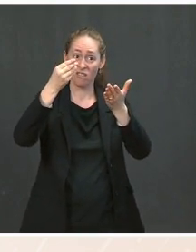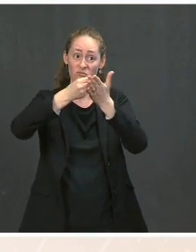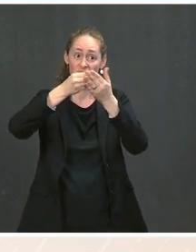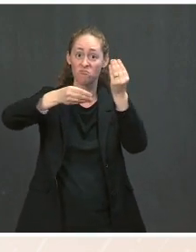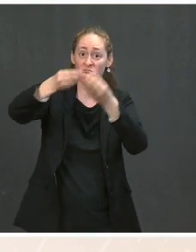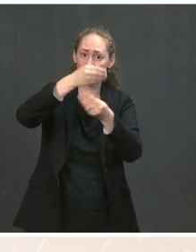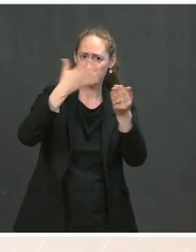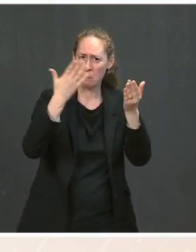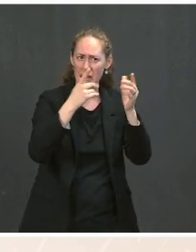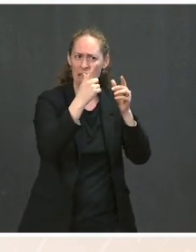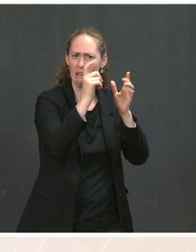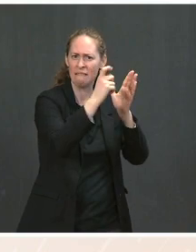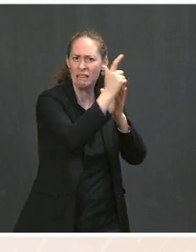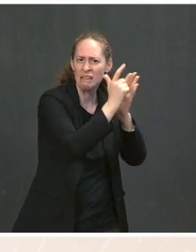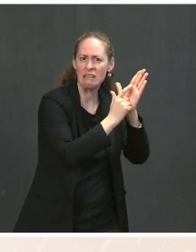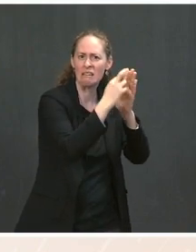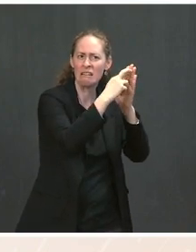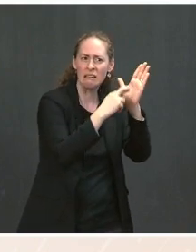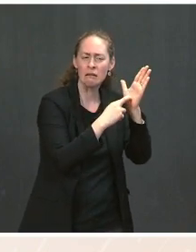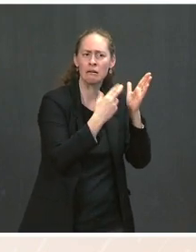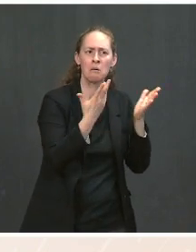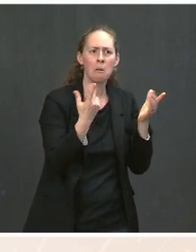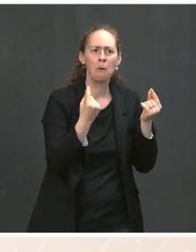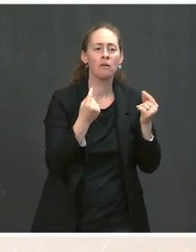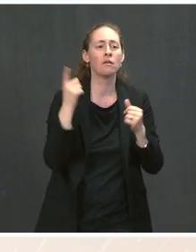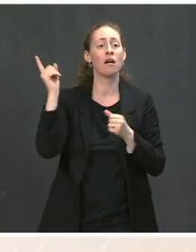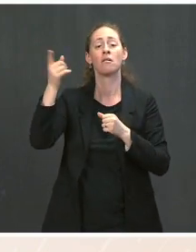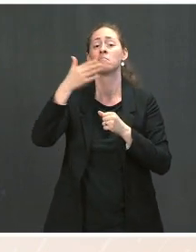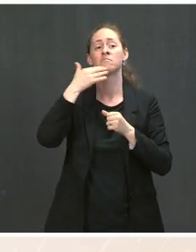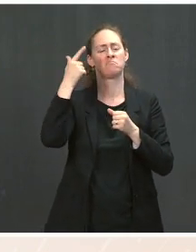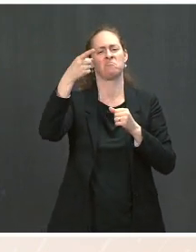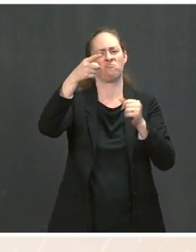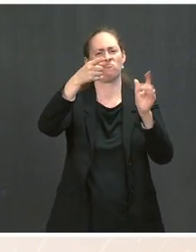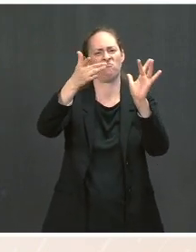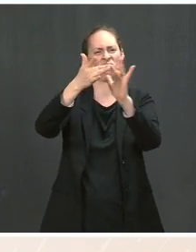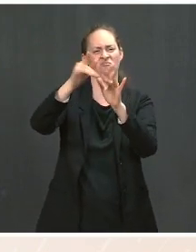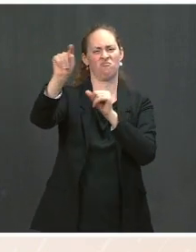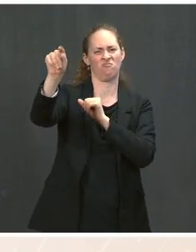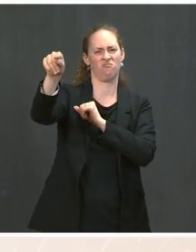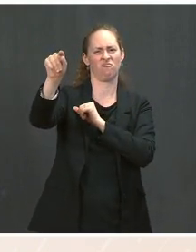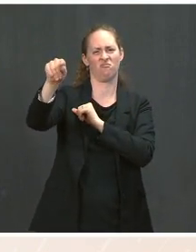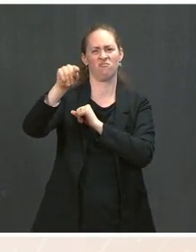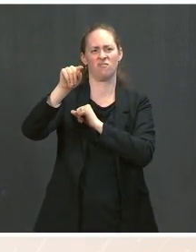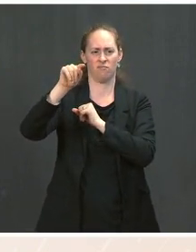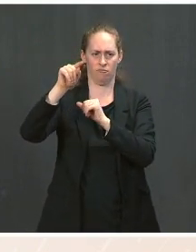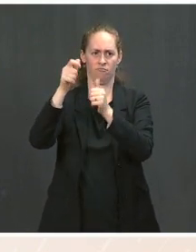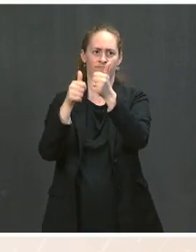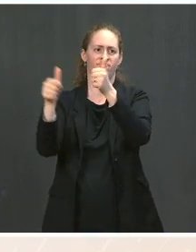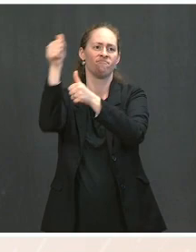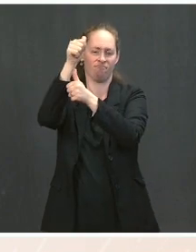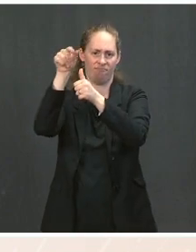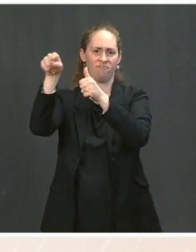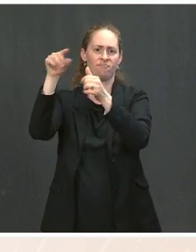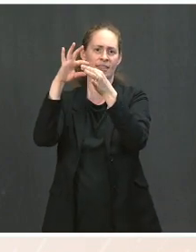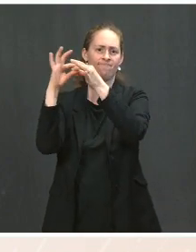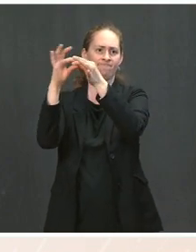Ms. Psaki: He would -- we would defer to her and her comments and views on cryptocurrency and the market. Go ahead. The Press: I just wanted to follow on your answer